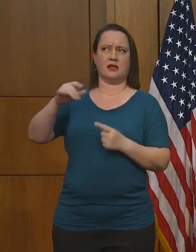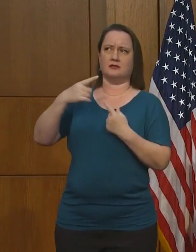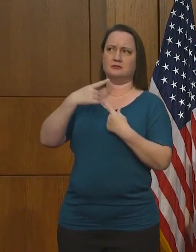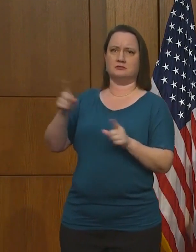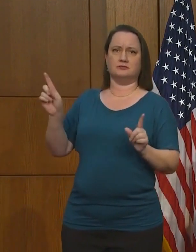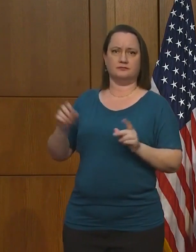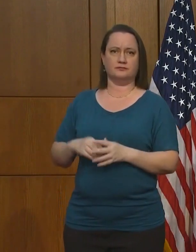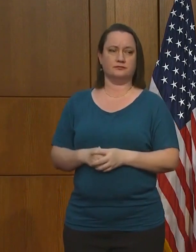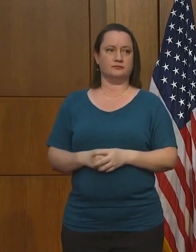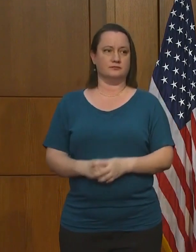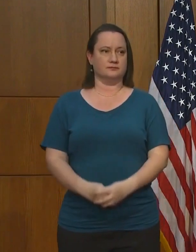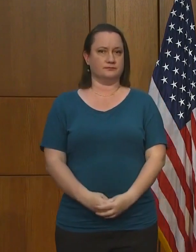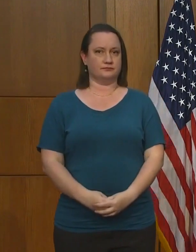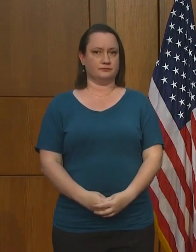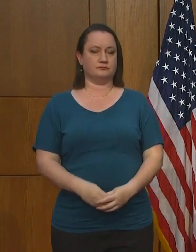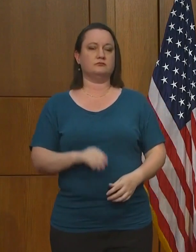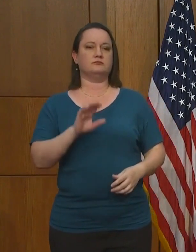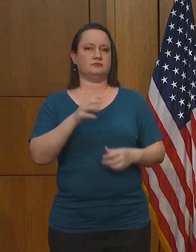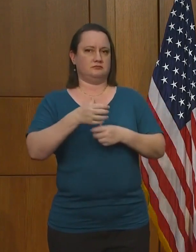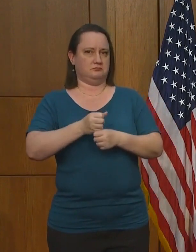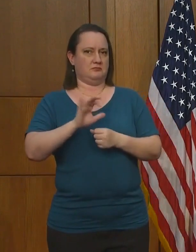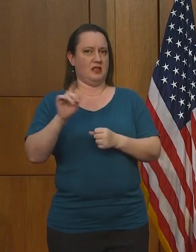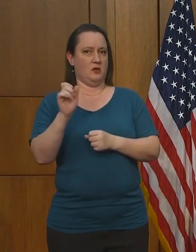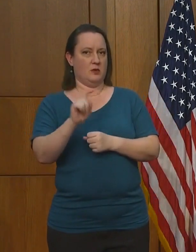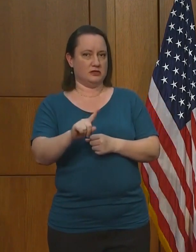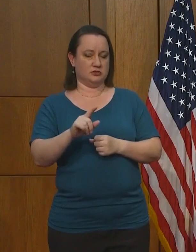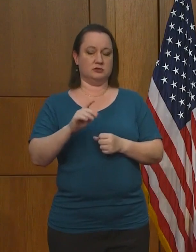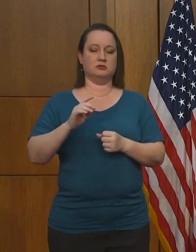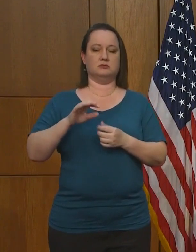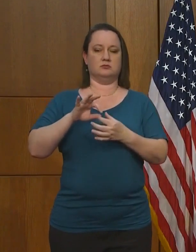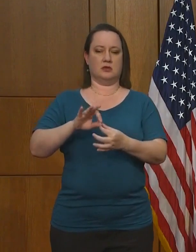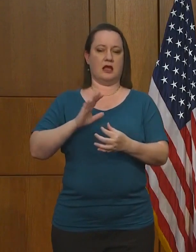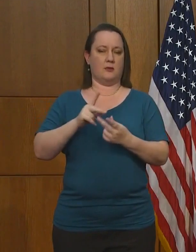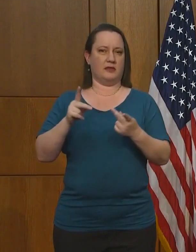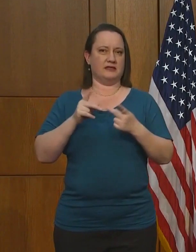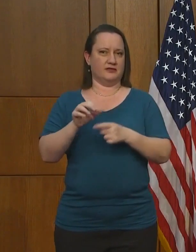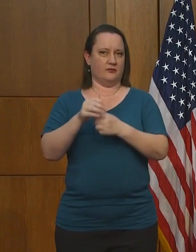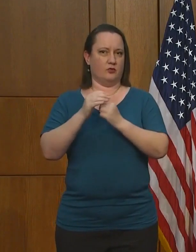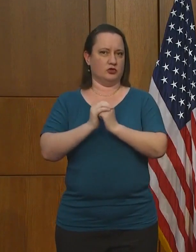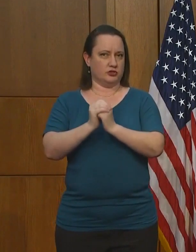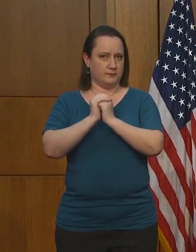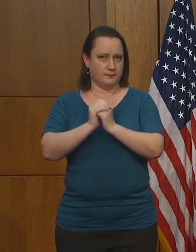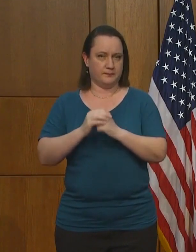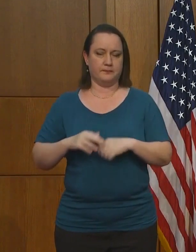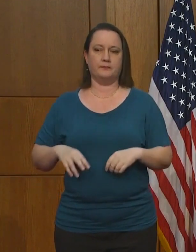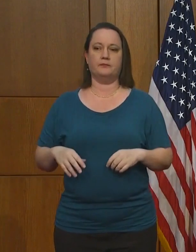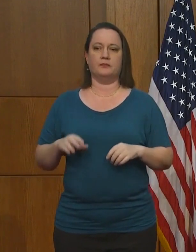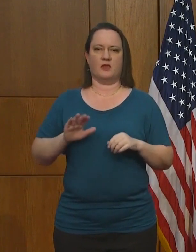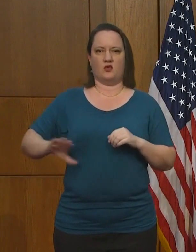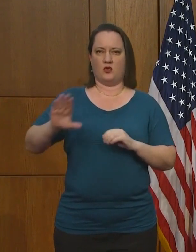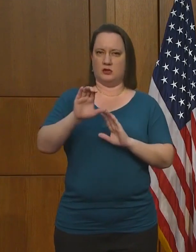WHAT WOULD BE YOUR RESPONSE TO THAT WELL IT HENRY DID THE QUESTION IS ABOUT OUR OUR